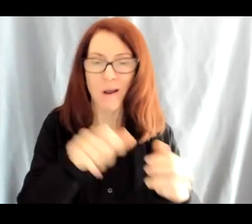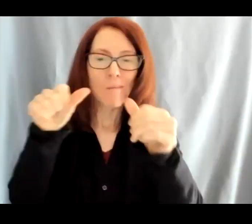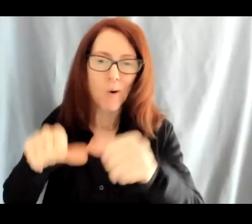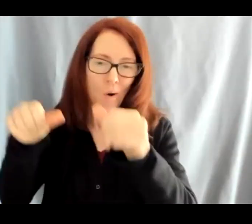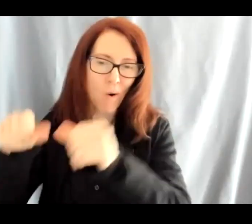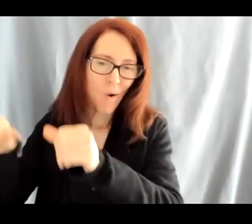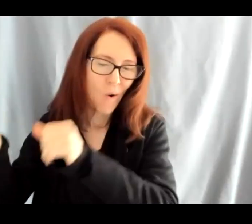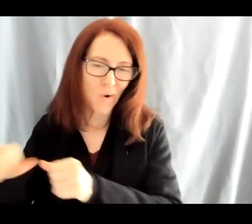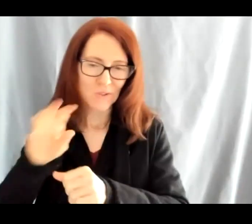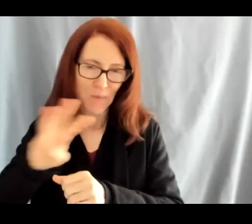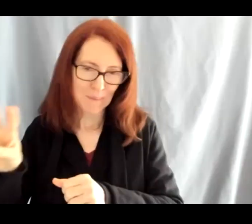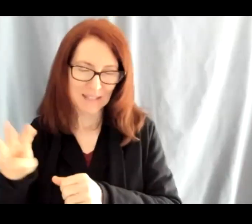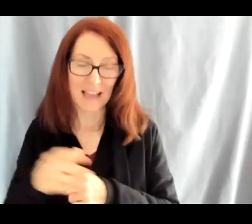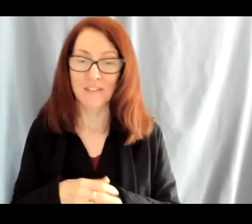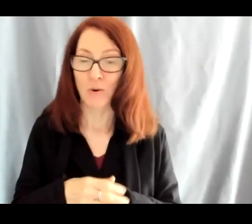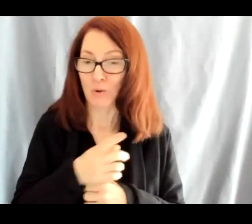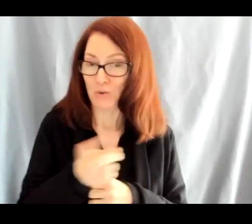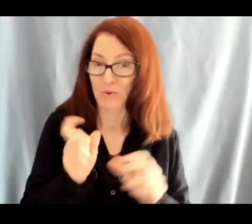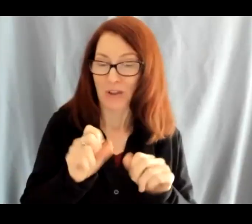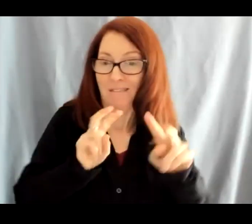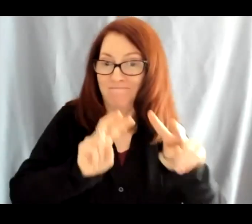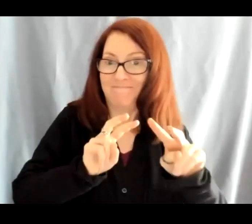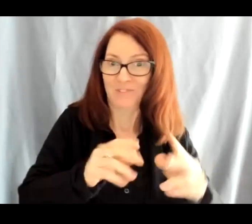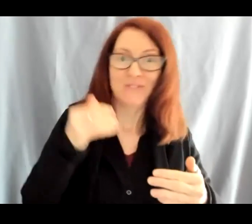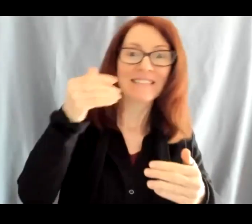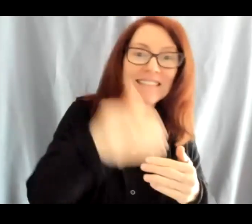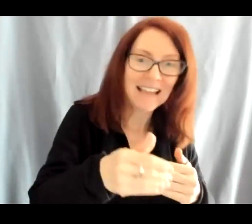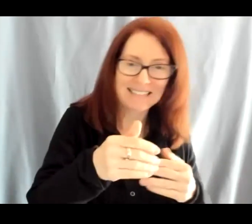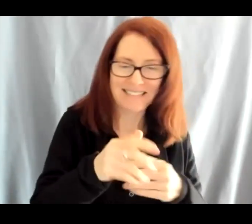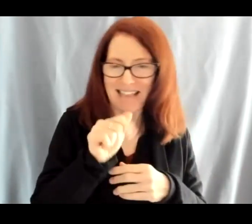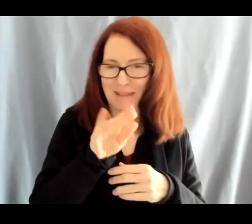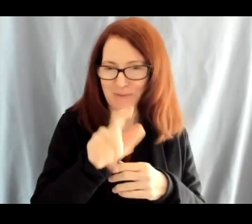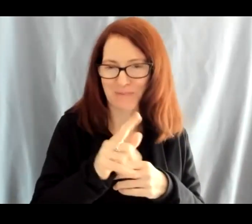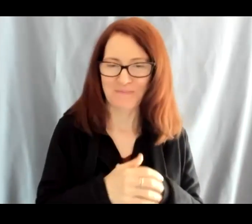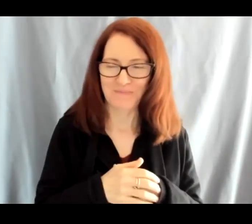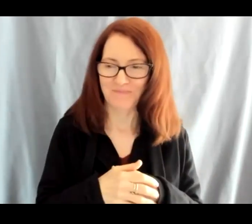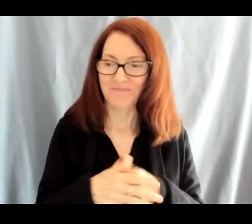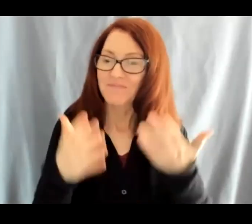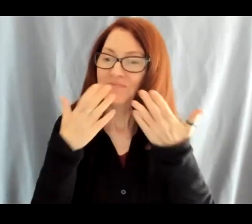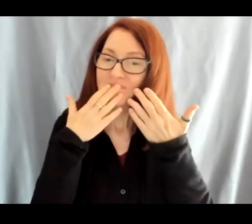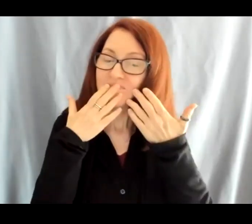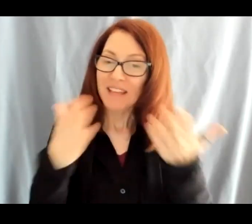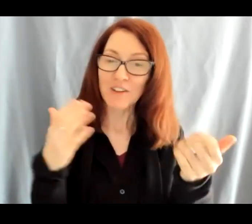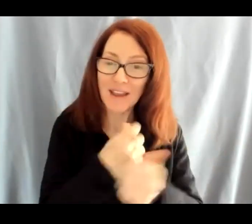next probably in about two months so April. Alright thanks everyone and have a great afternoon!